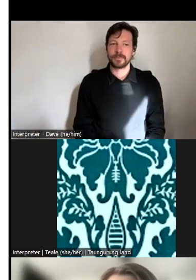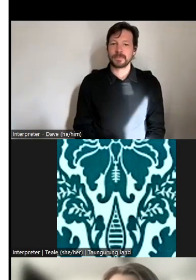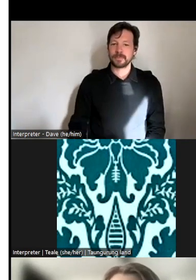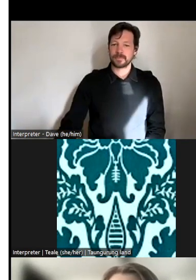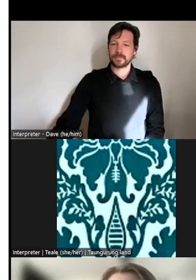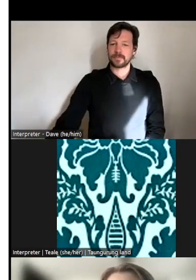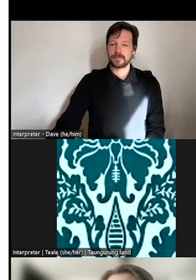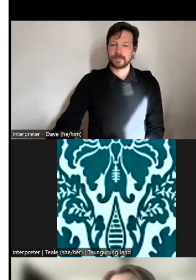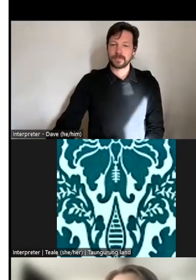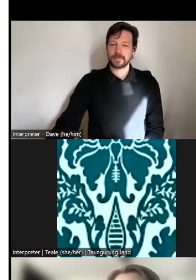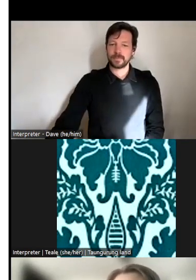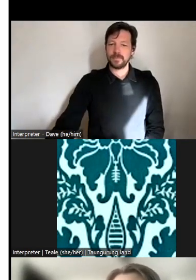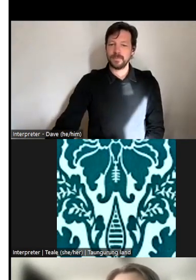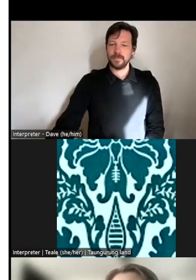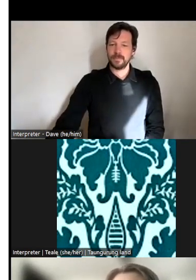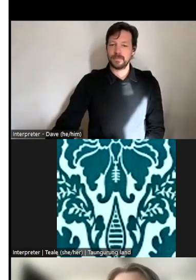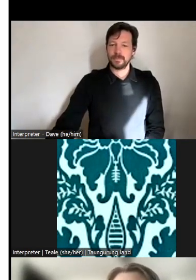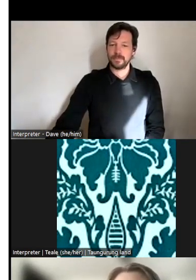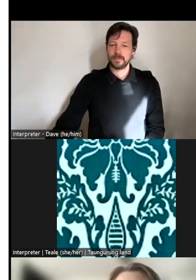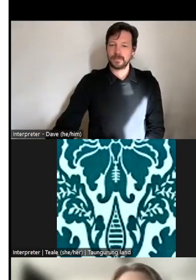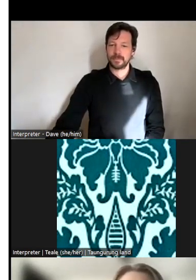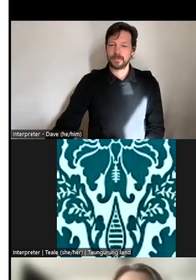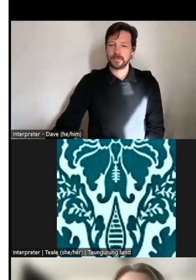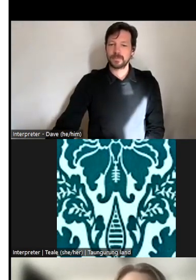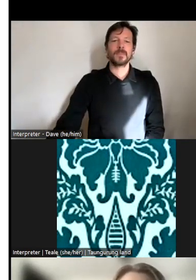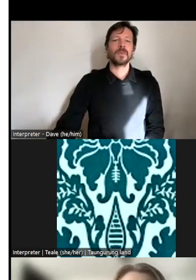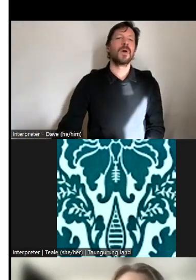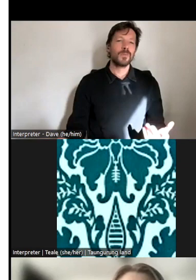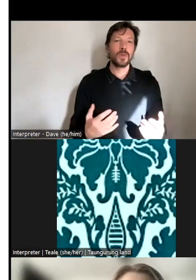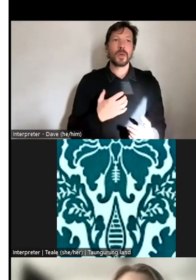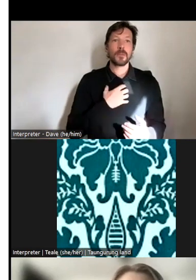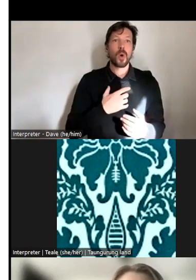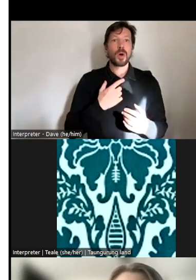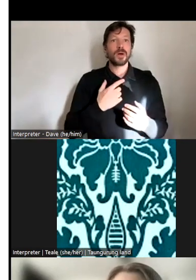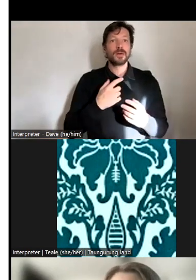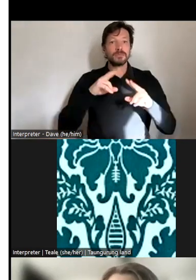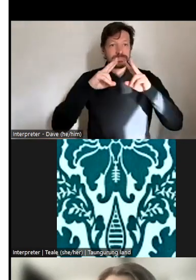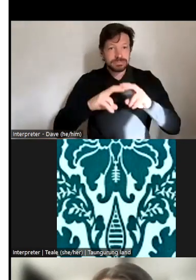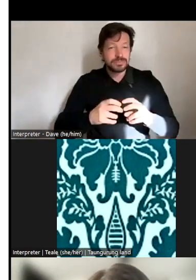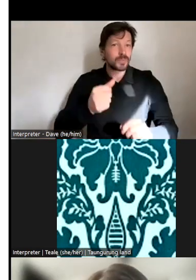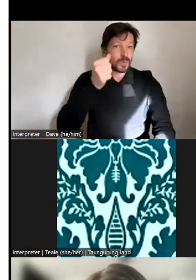But I guess the more that we know, the more that we will be able to personalise care for people.